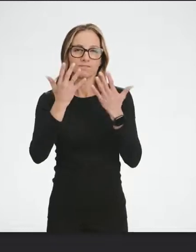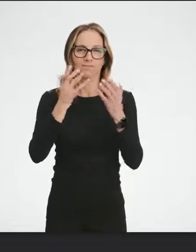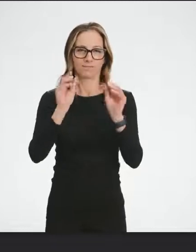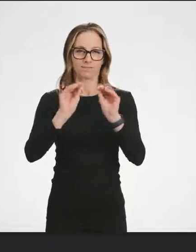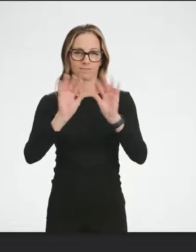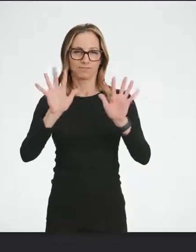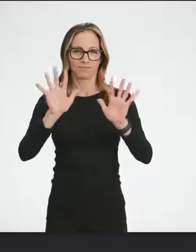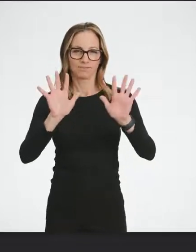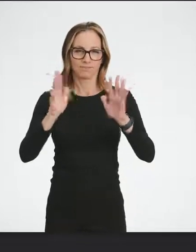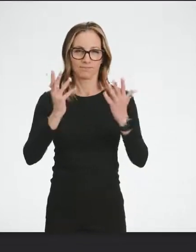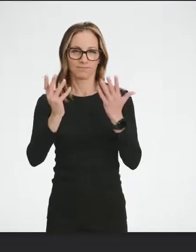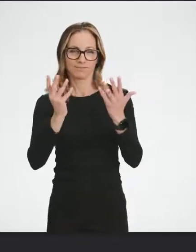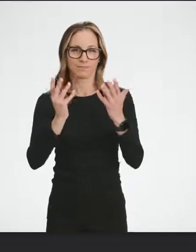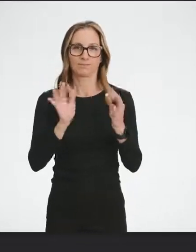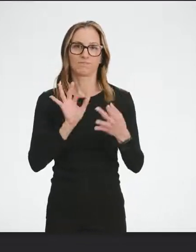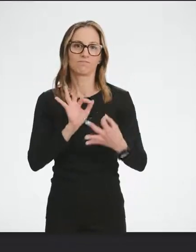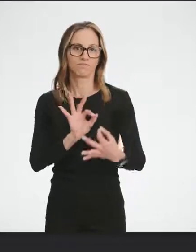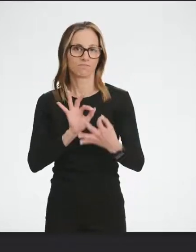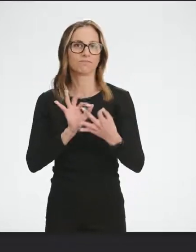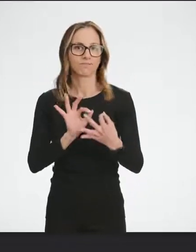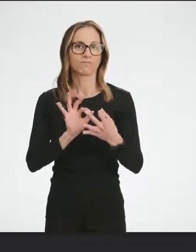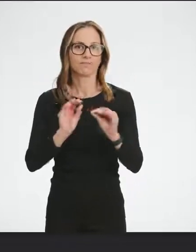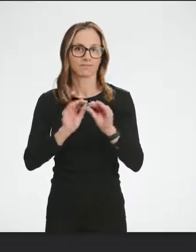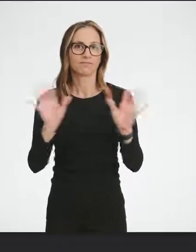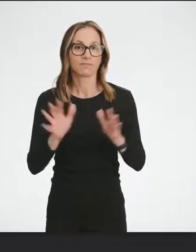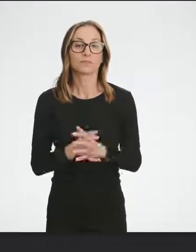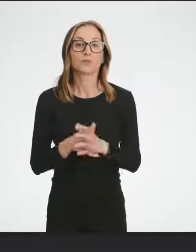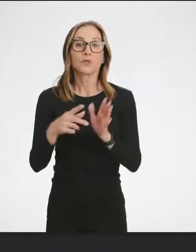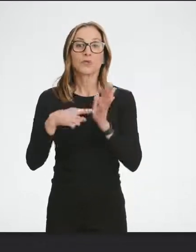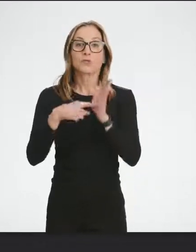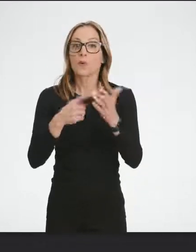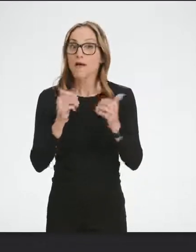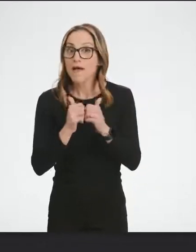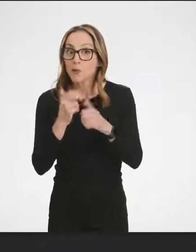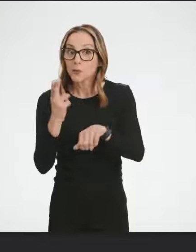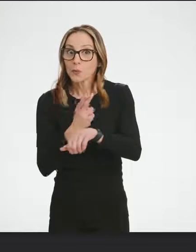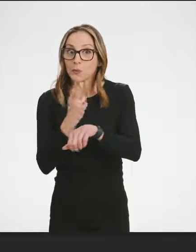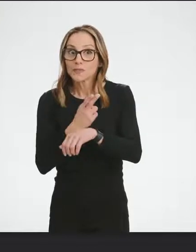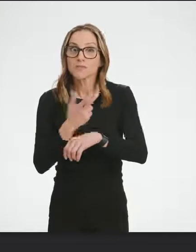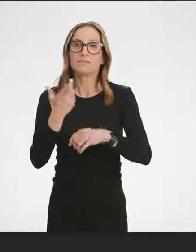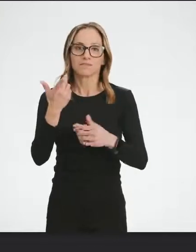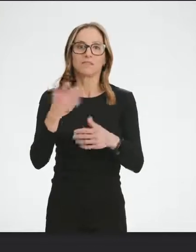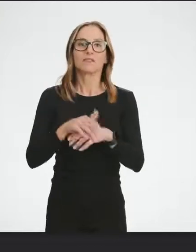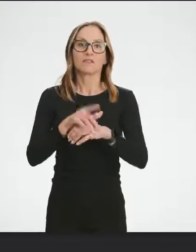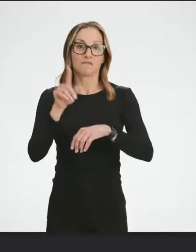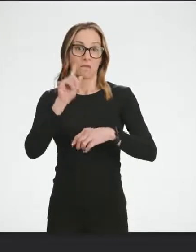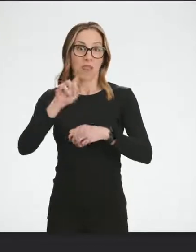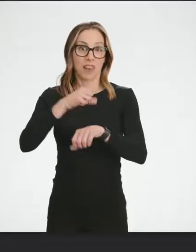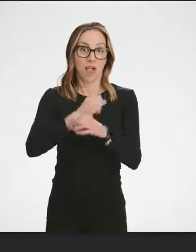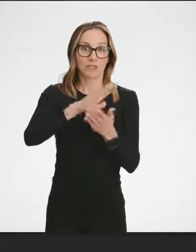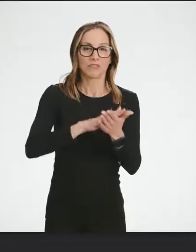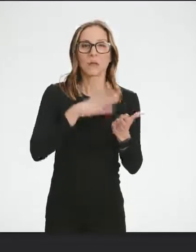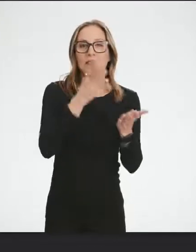To show you how to use WidgetKit to create widgets for the Lock Screen on iPhone and complications on Apple Watch using the same code, I'll hand it over to Michael.